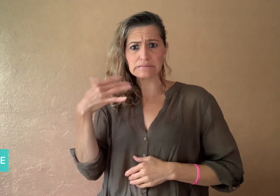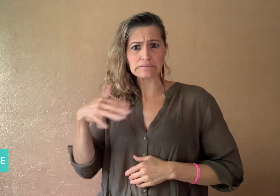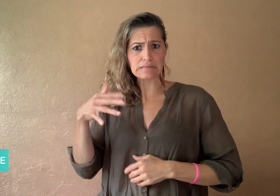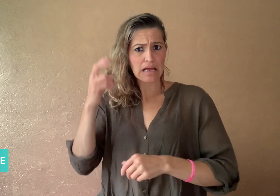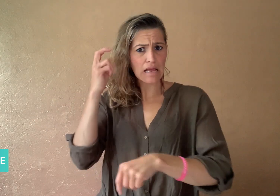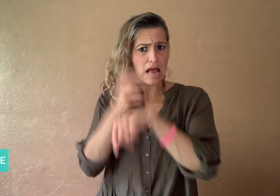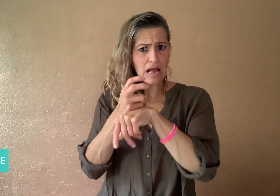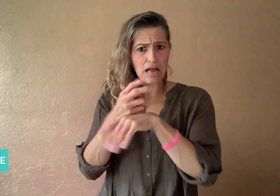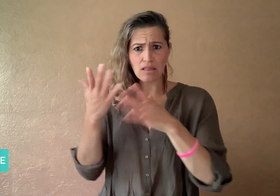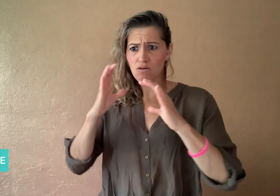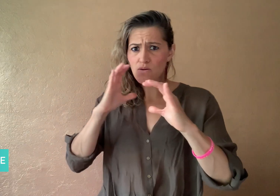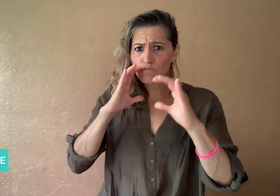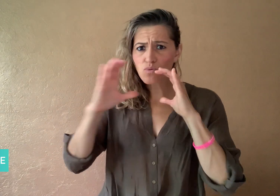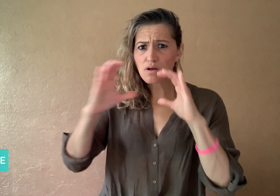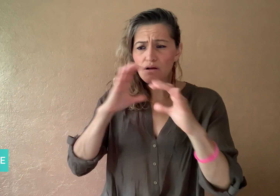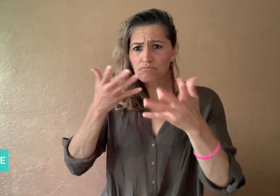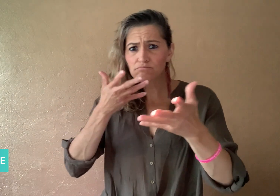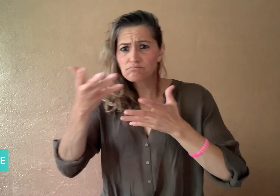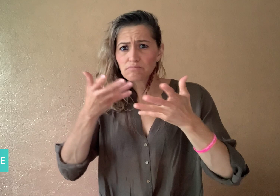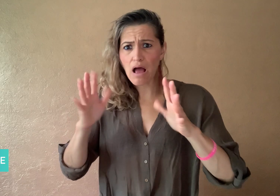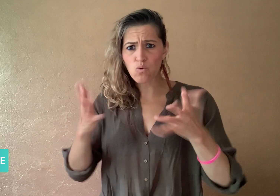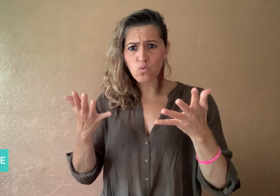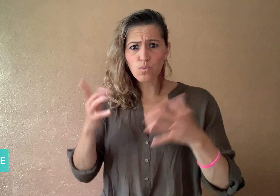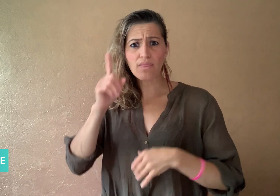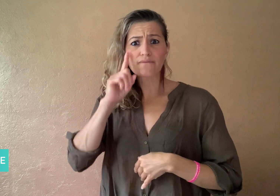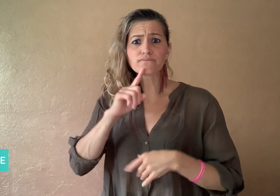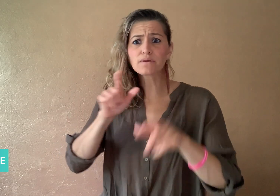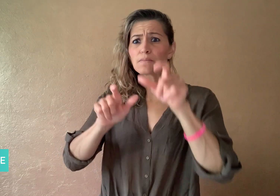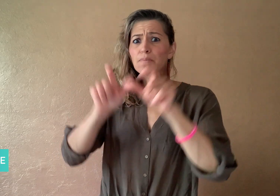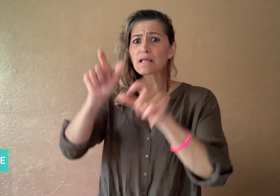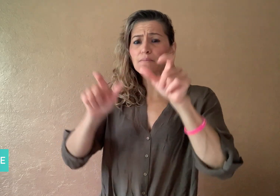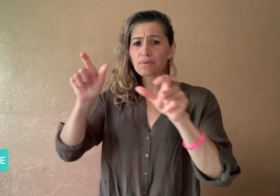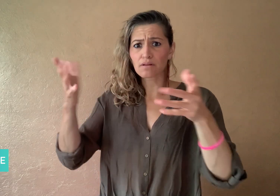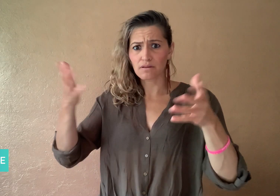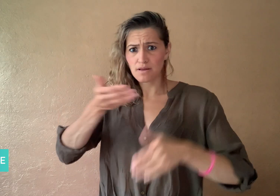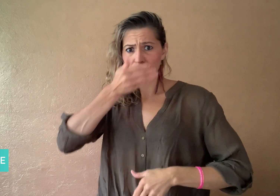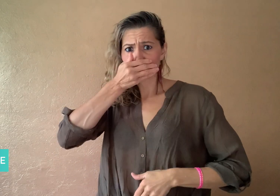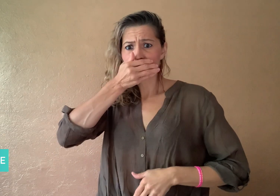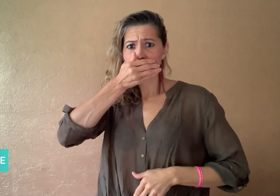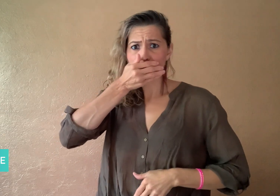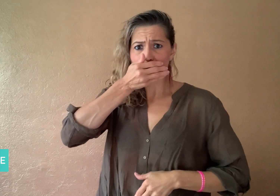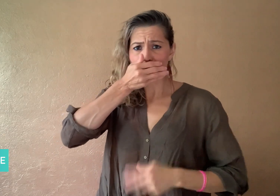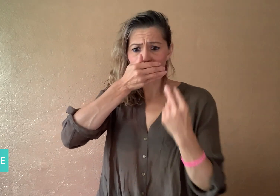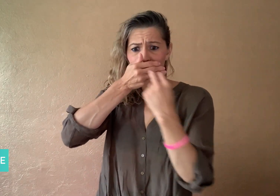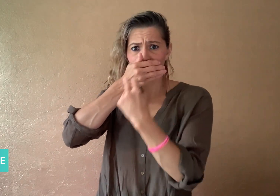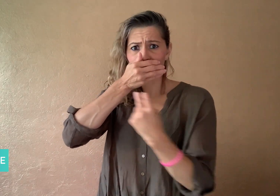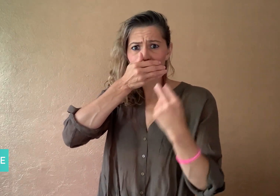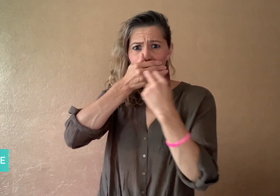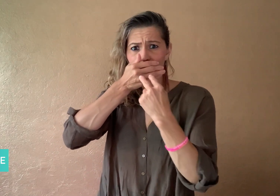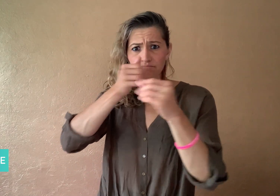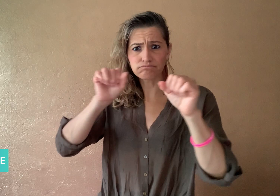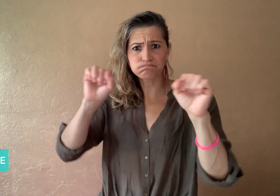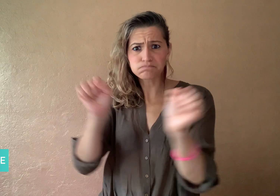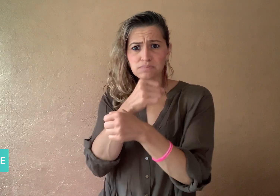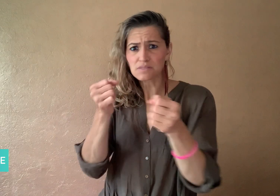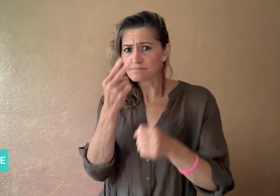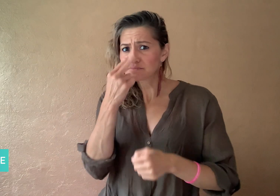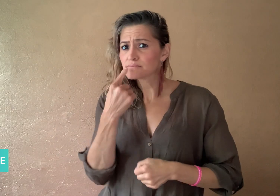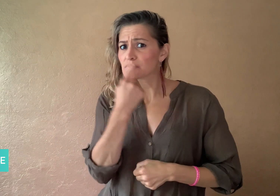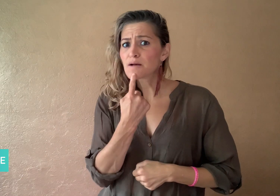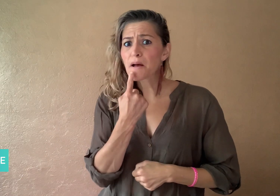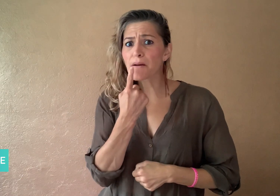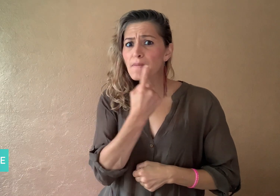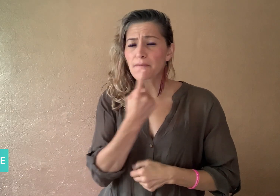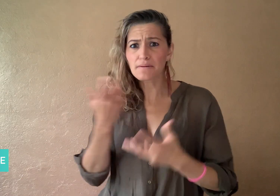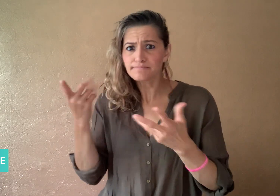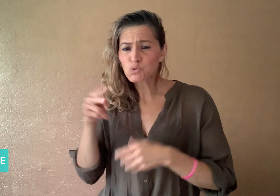to communicate with Deaf people through lip reading.